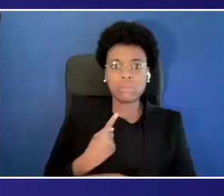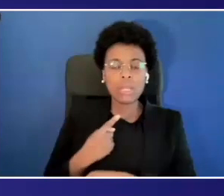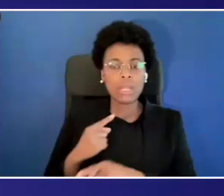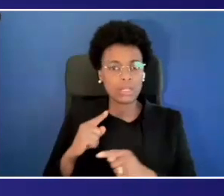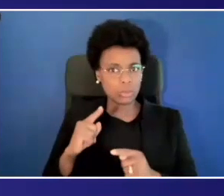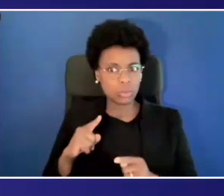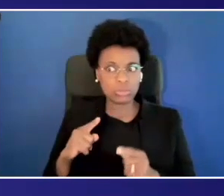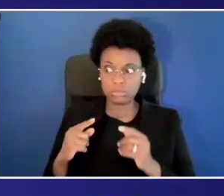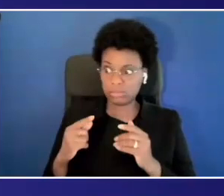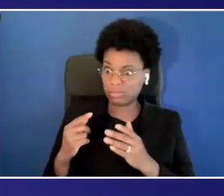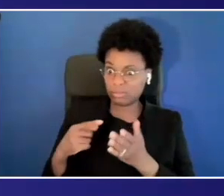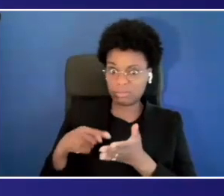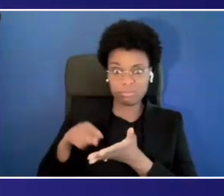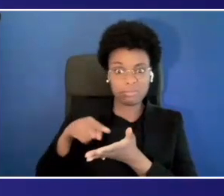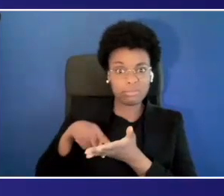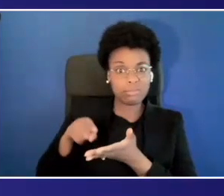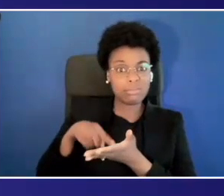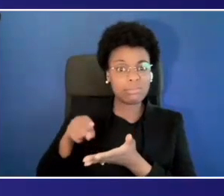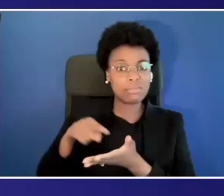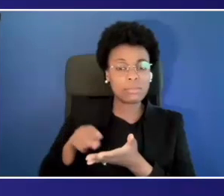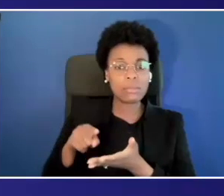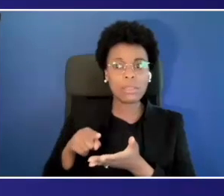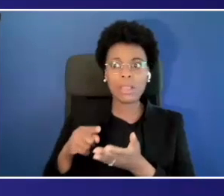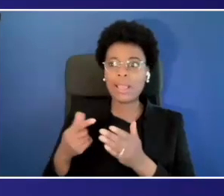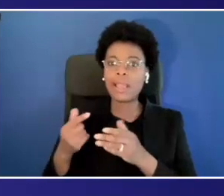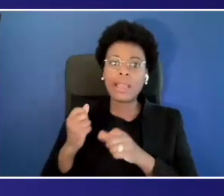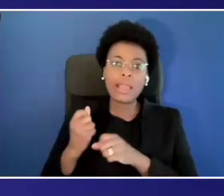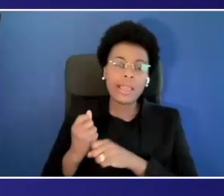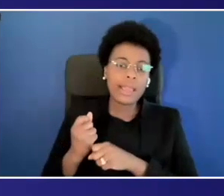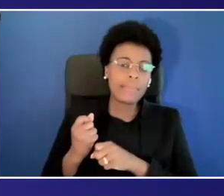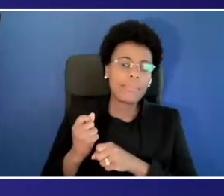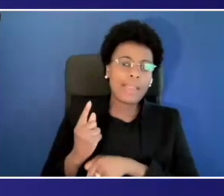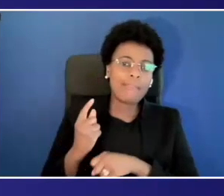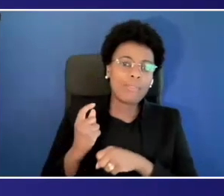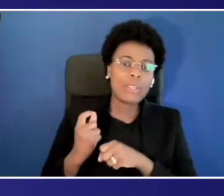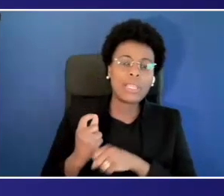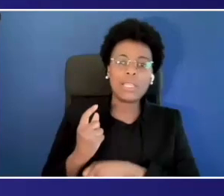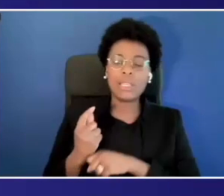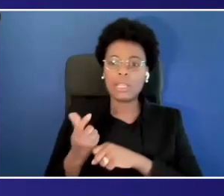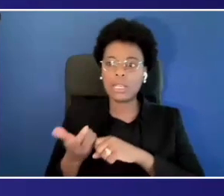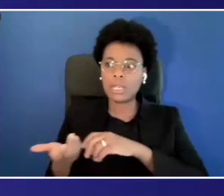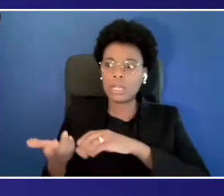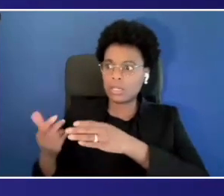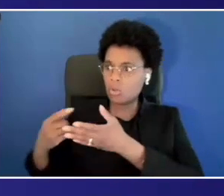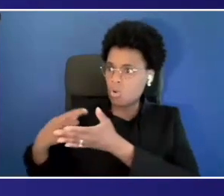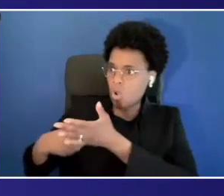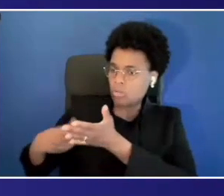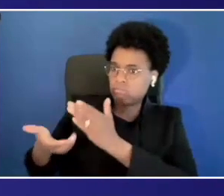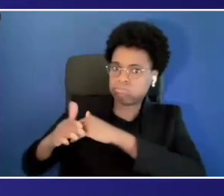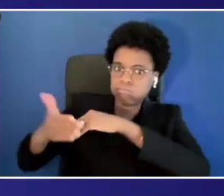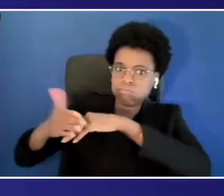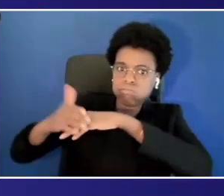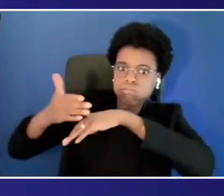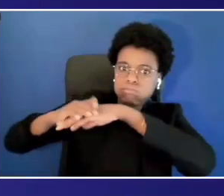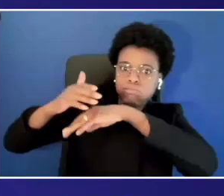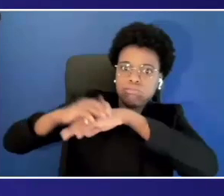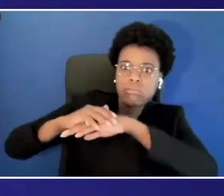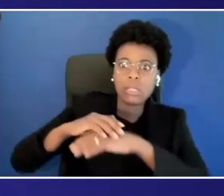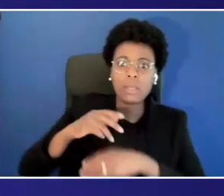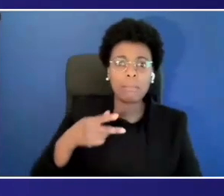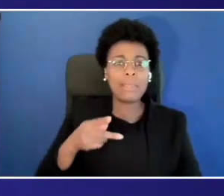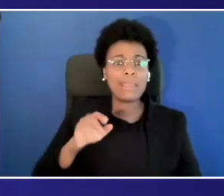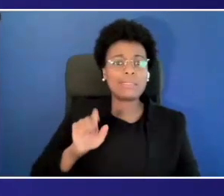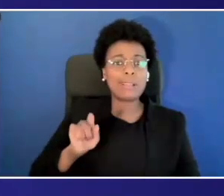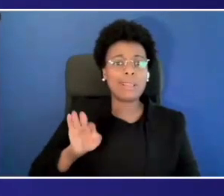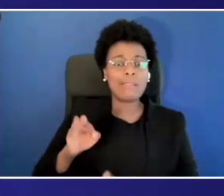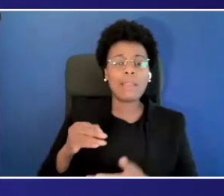Between skyrocketing costs and several years in between minimal raises programs like PSLF and sure that educational institutions have faculty.